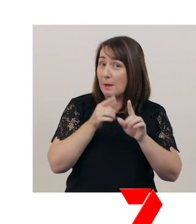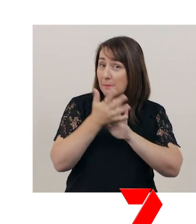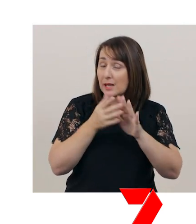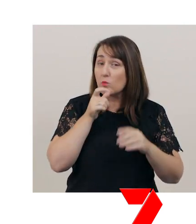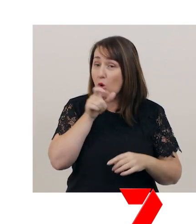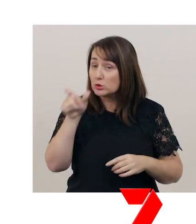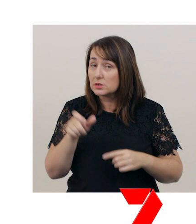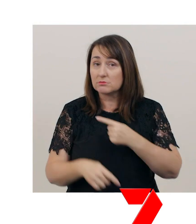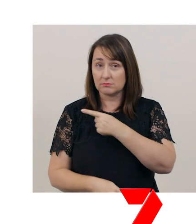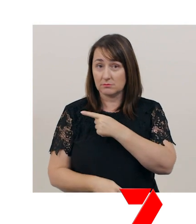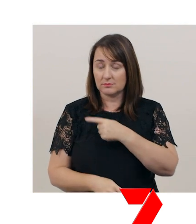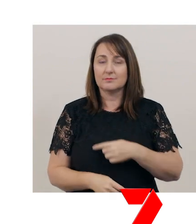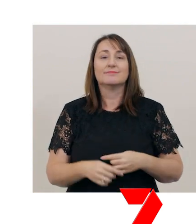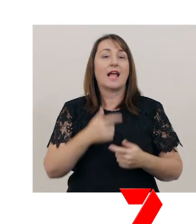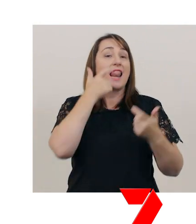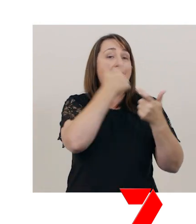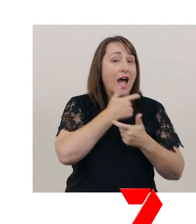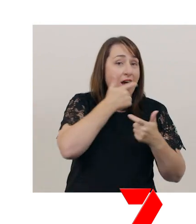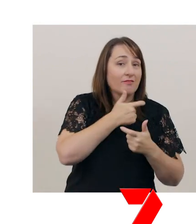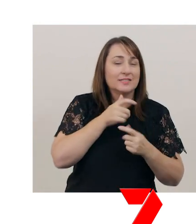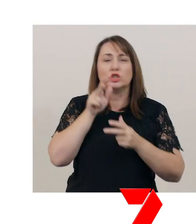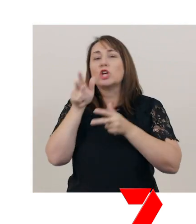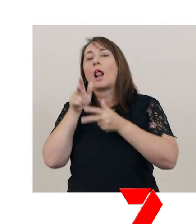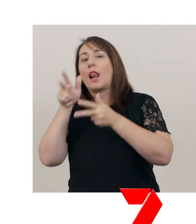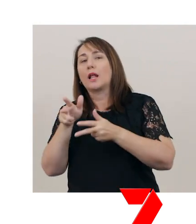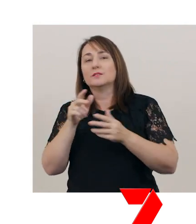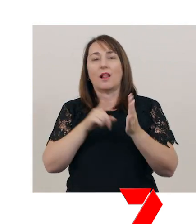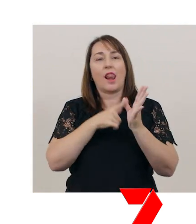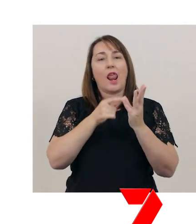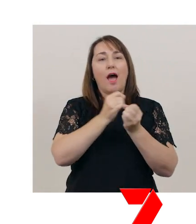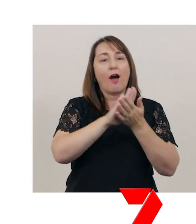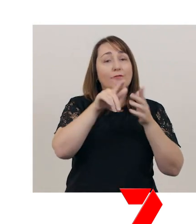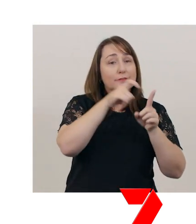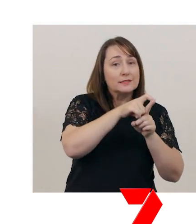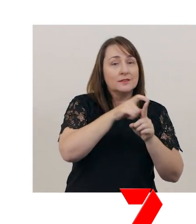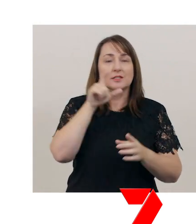The author has used the synonyms 'laughed' and 'chuckled' to have an impact on the reader.